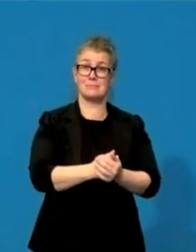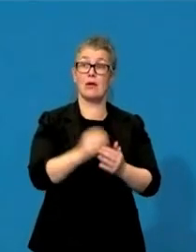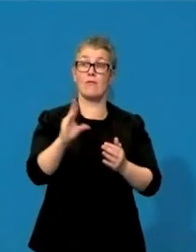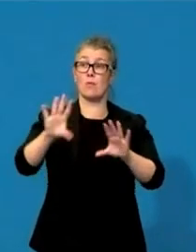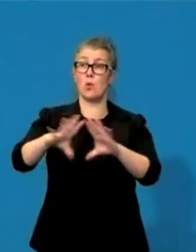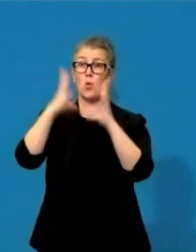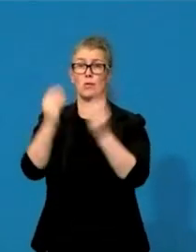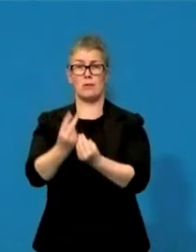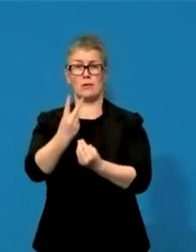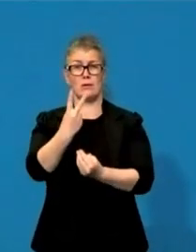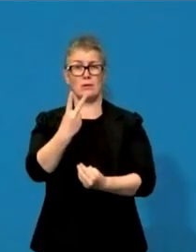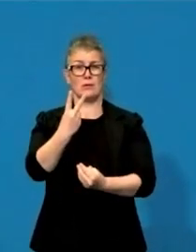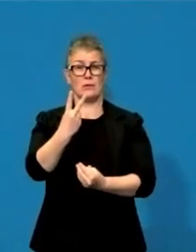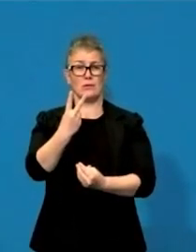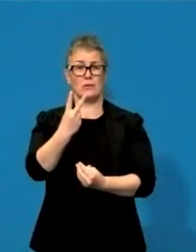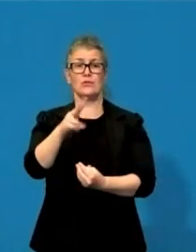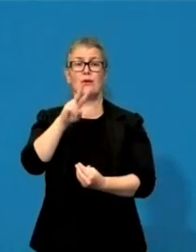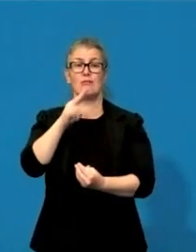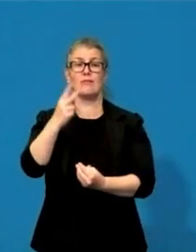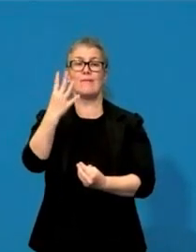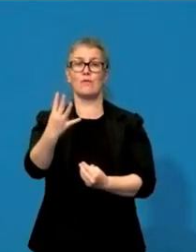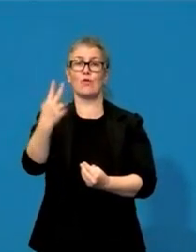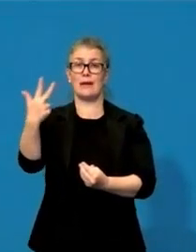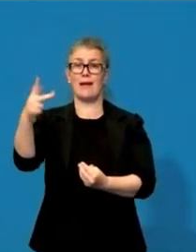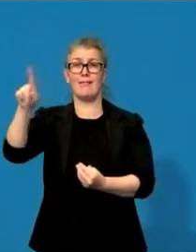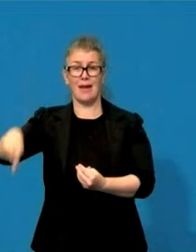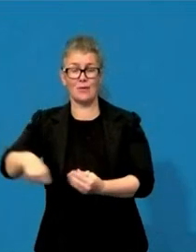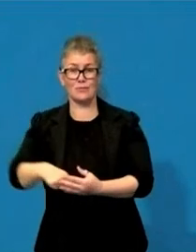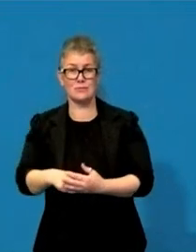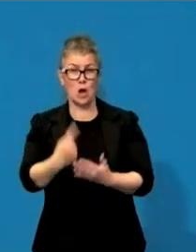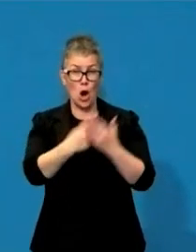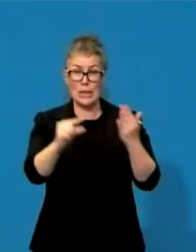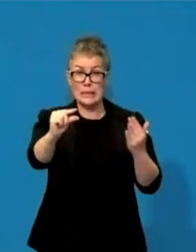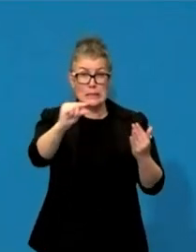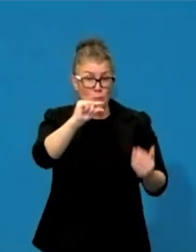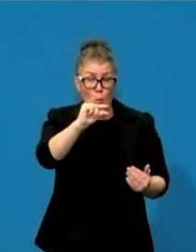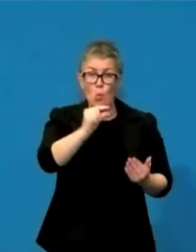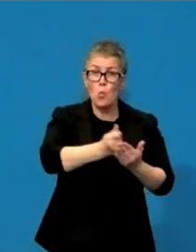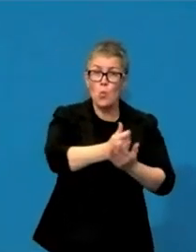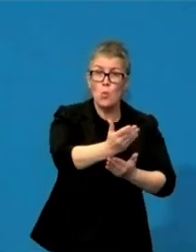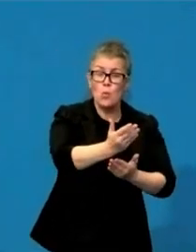So, that's only a - that's a - only a proportion of the amount that one might have expected to be spent.